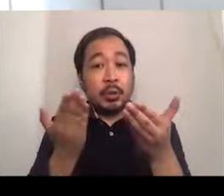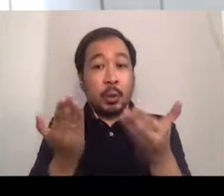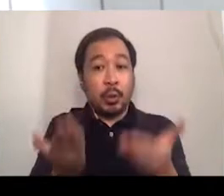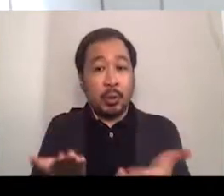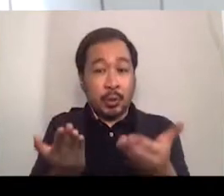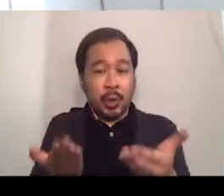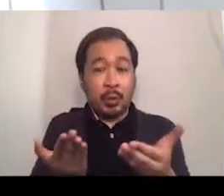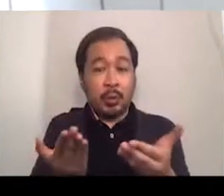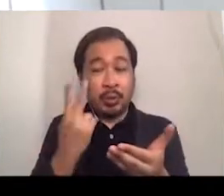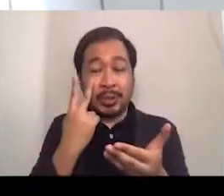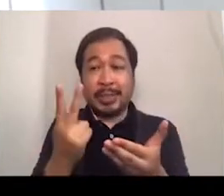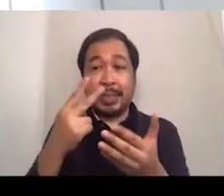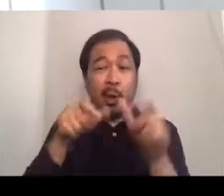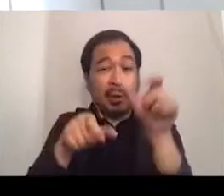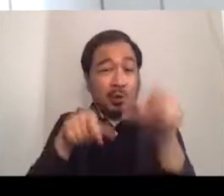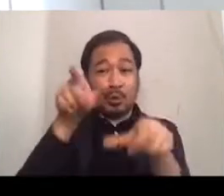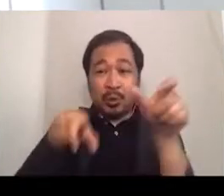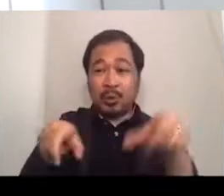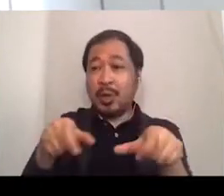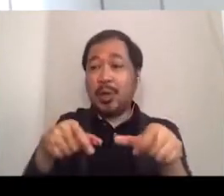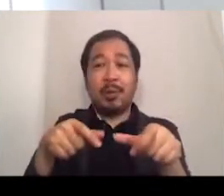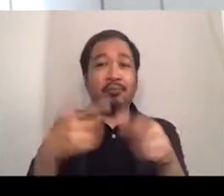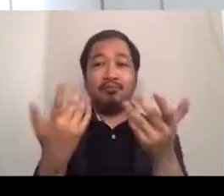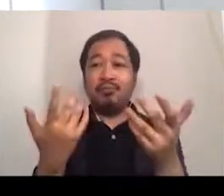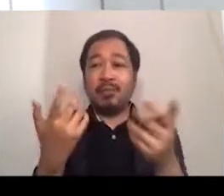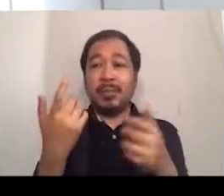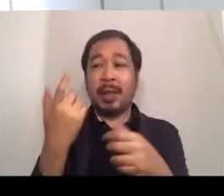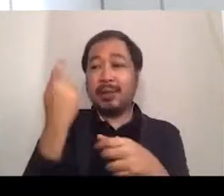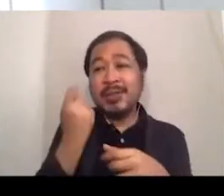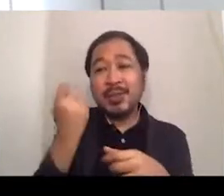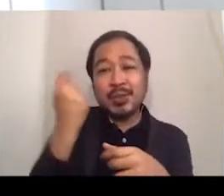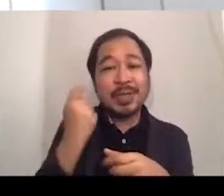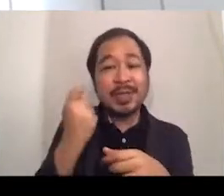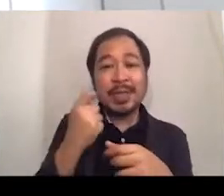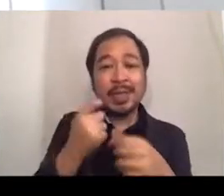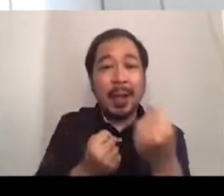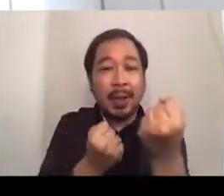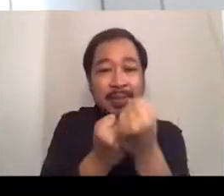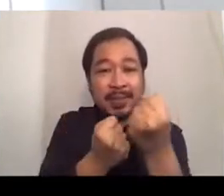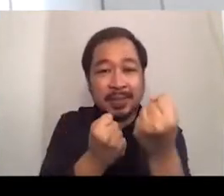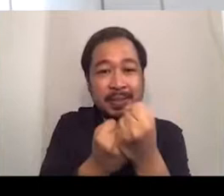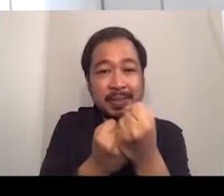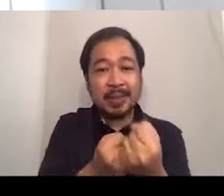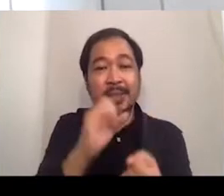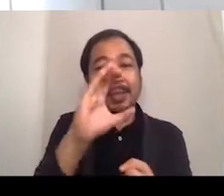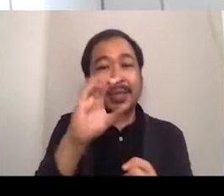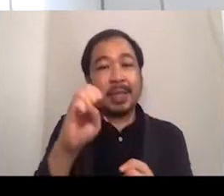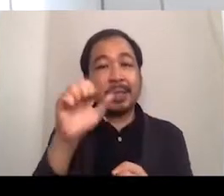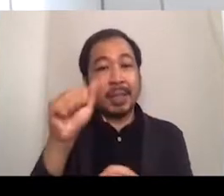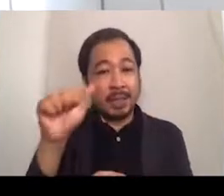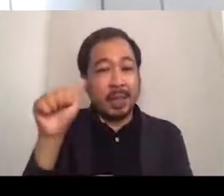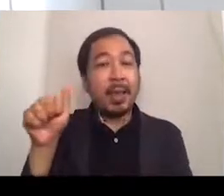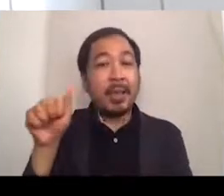which is a safety net for any family not having sufficient means, and the unemployed.